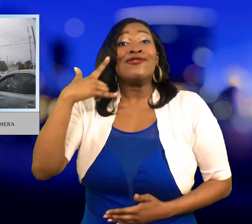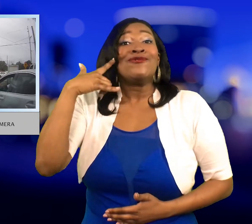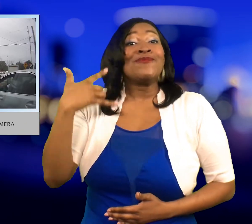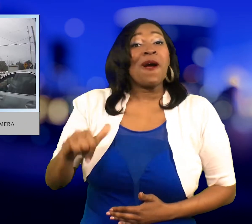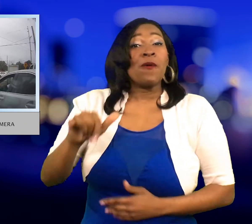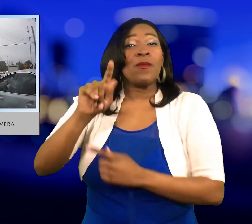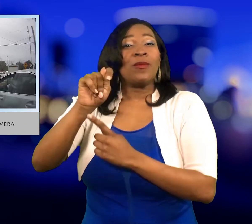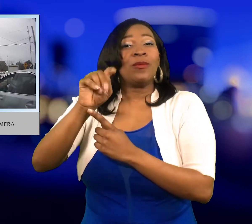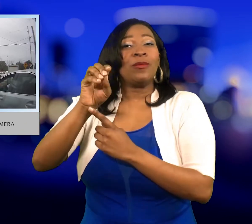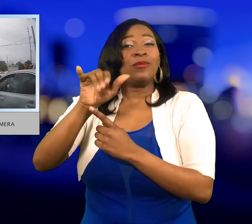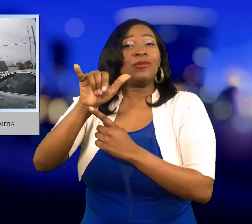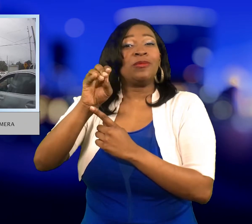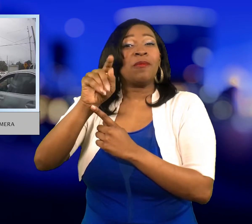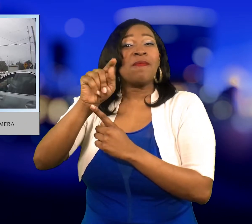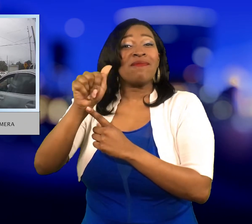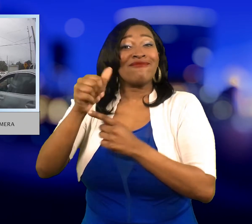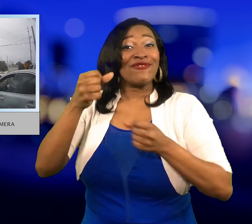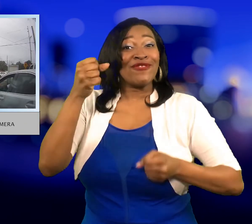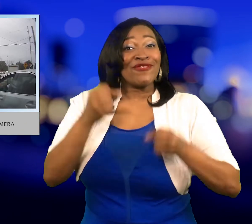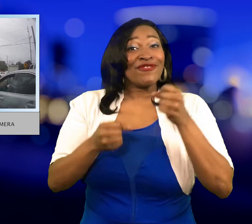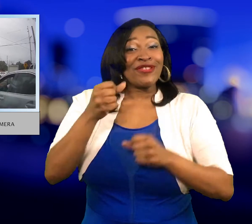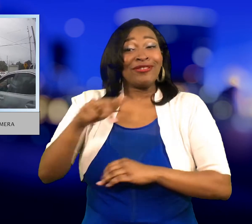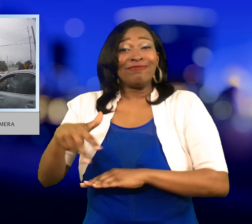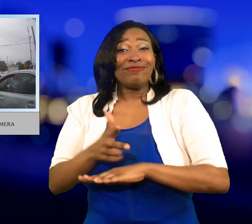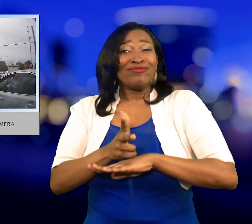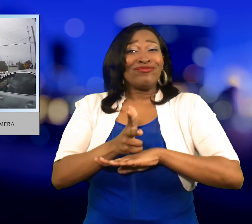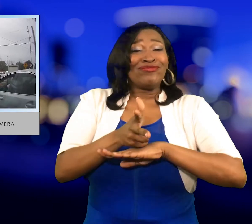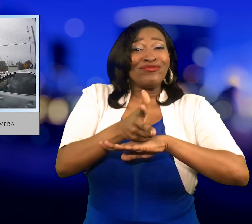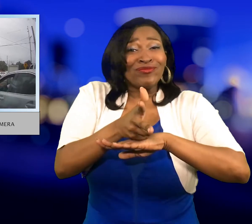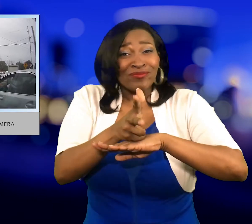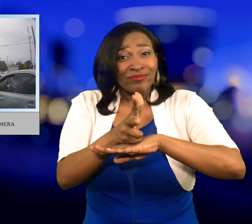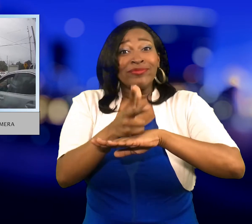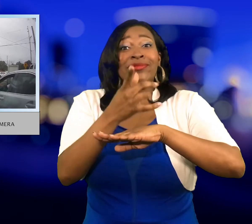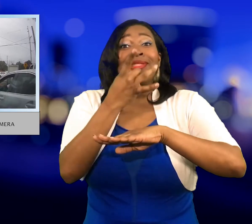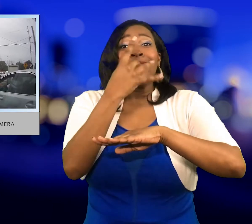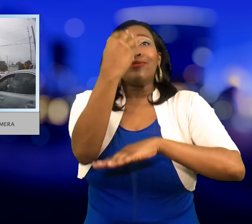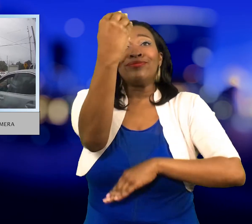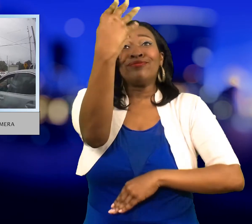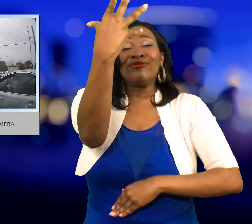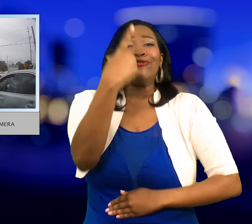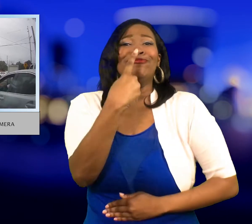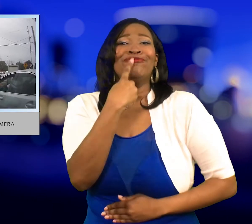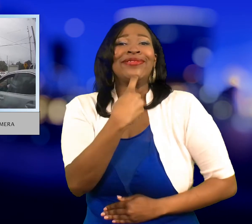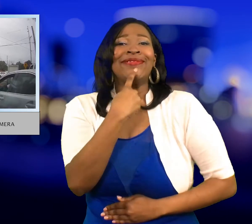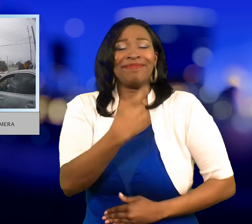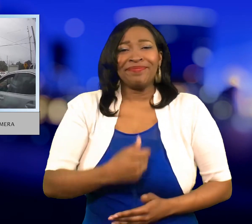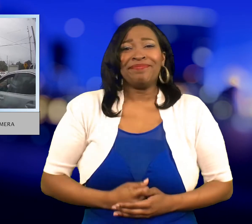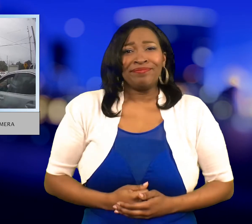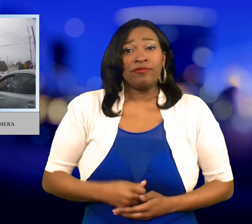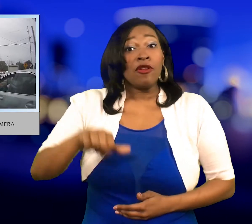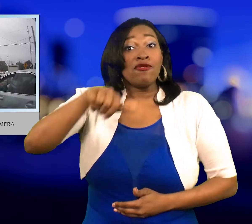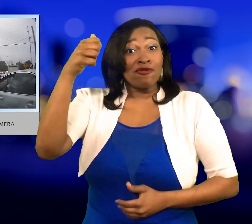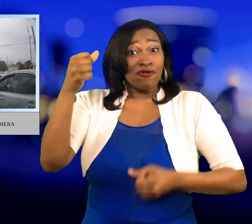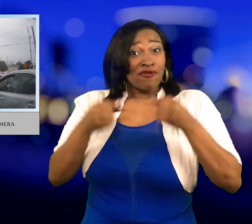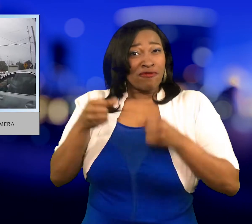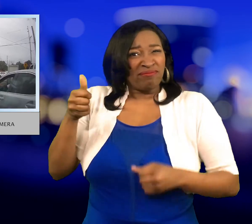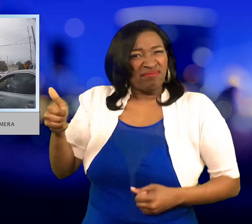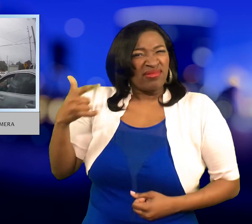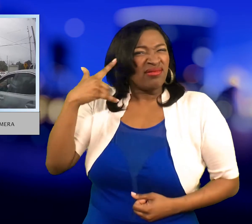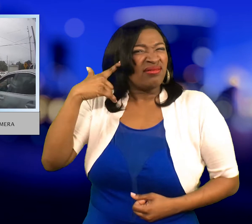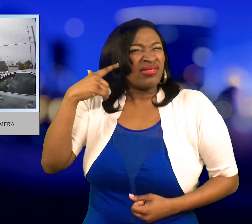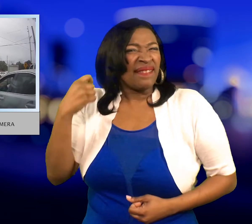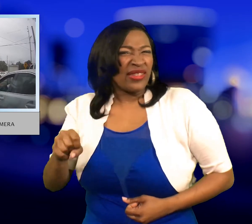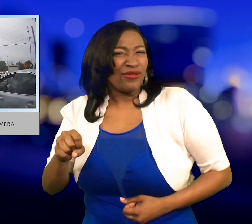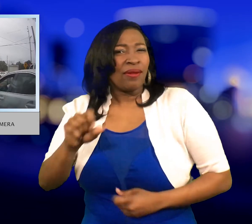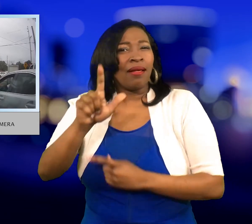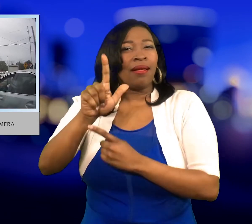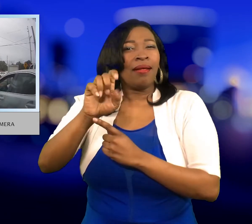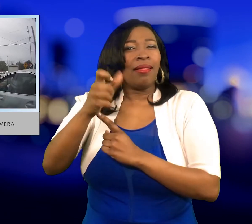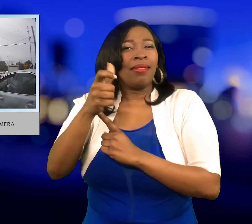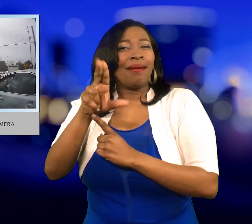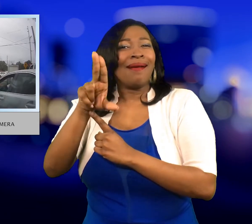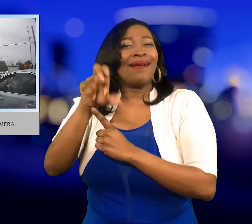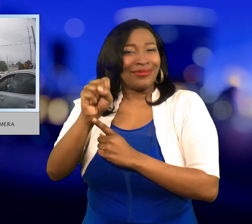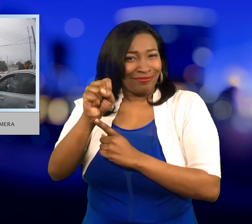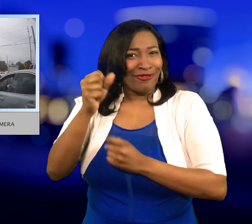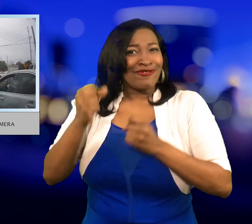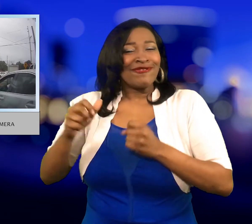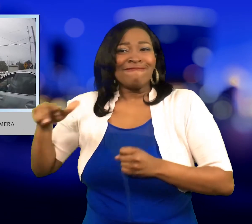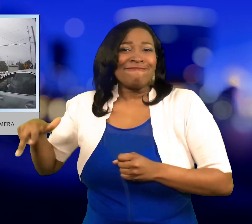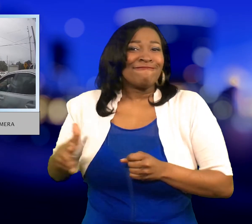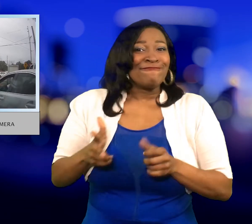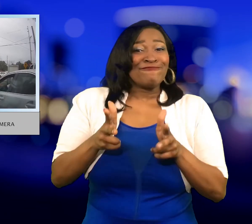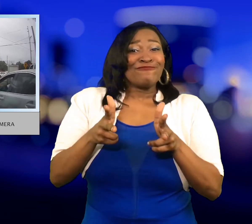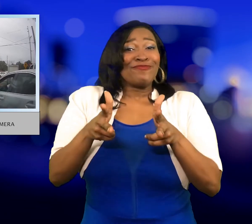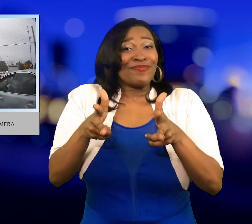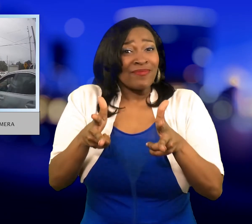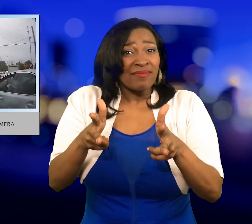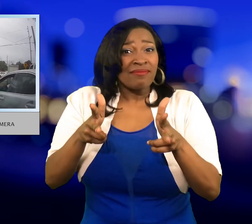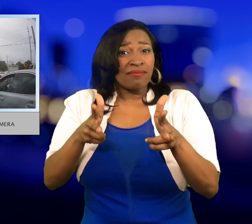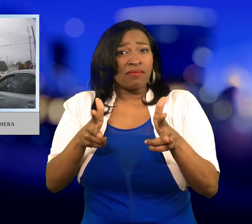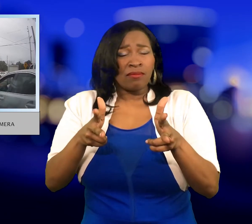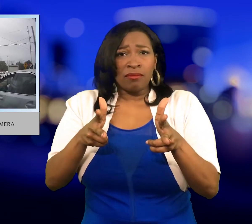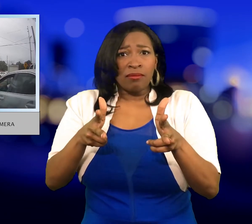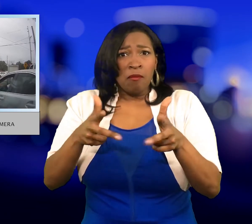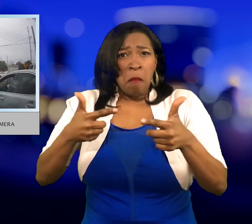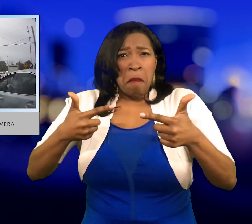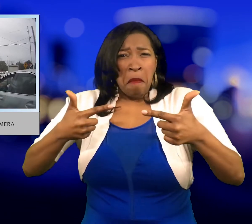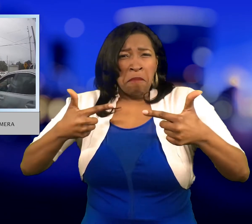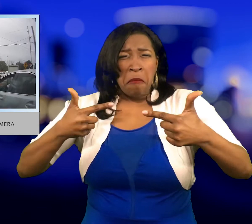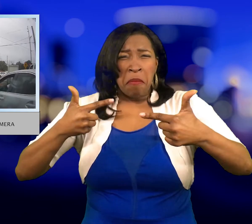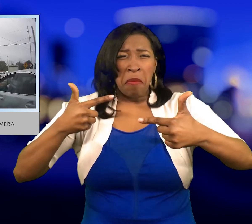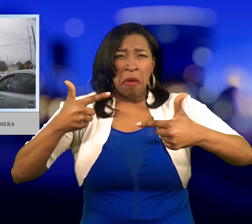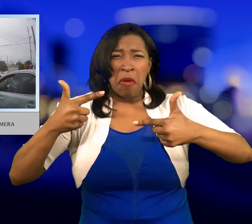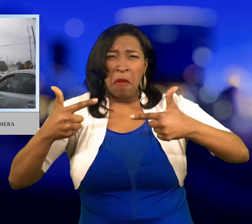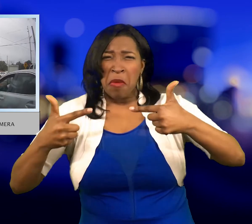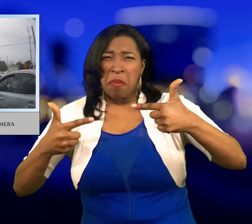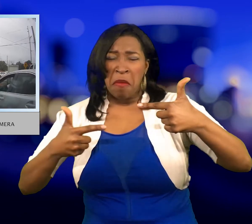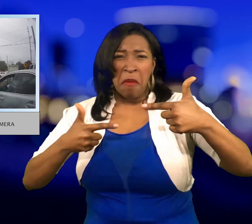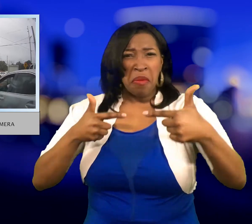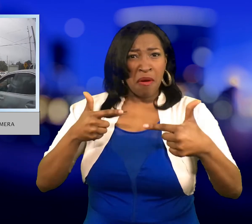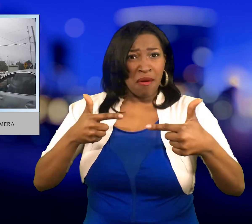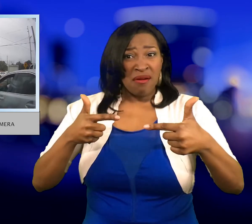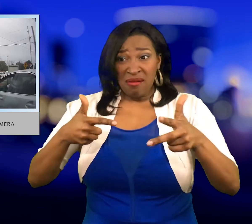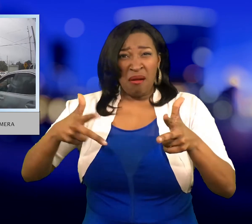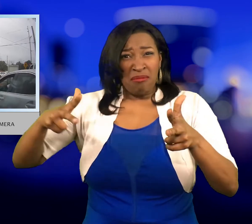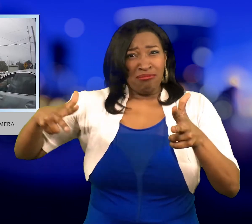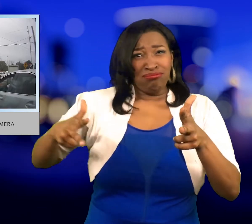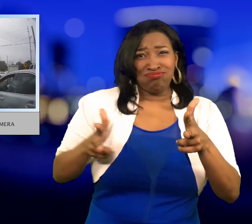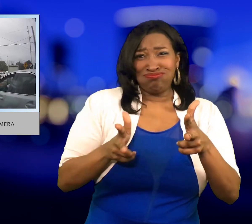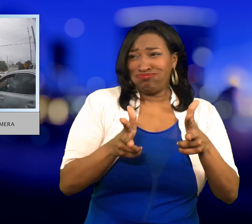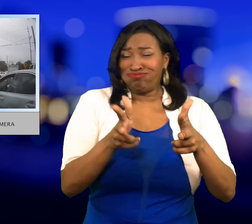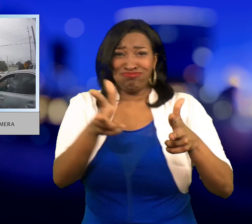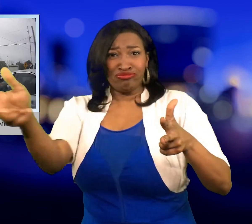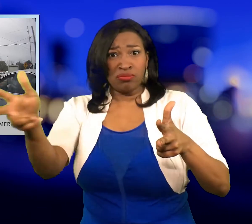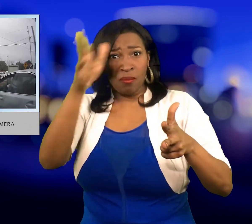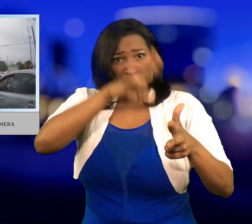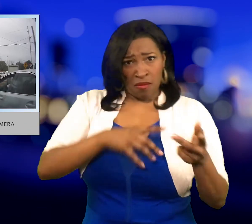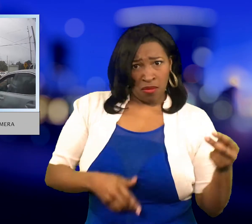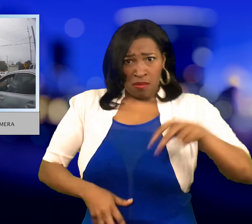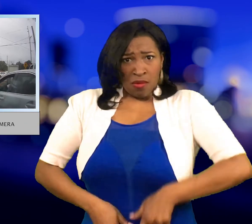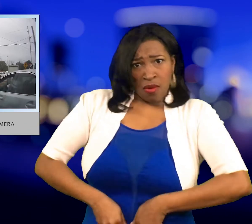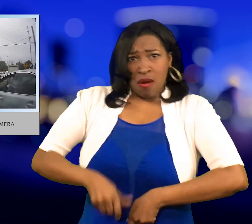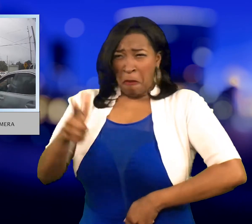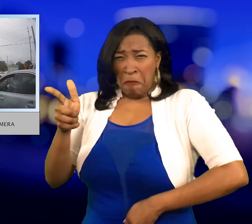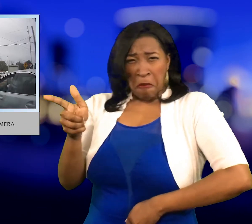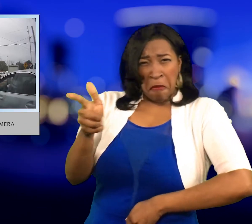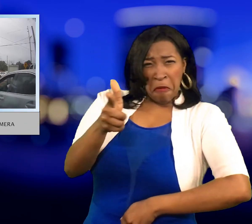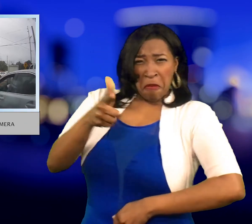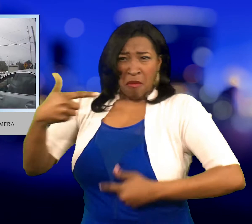Police say the driver of a silver Lexus pulled up at a stoplight and exchanged gunfire with